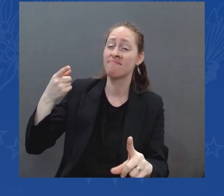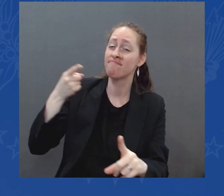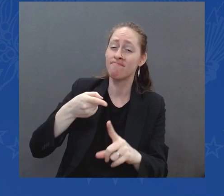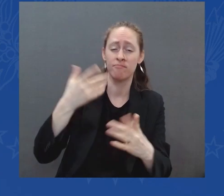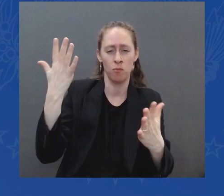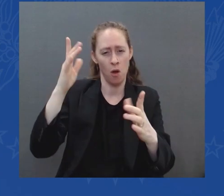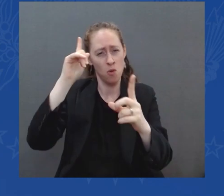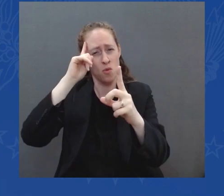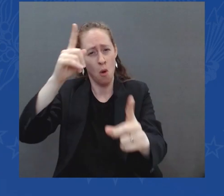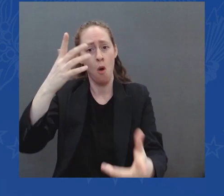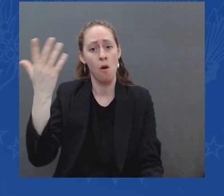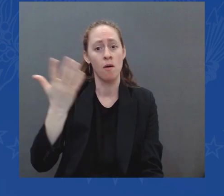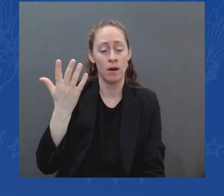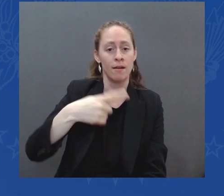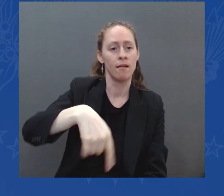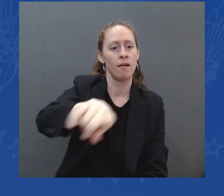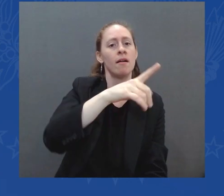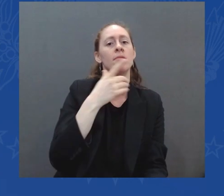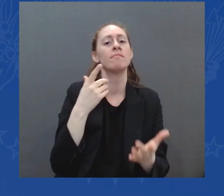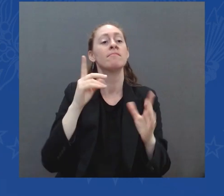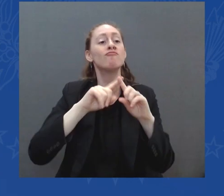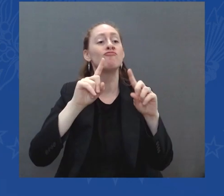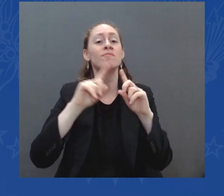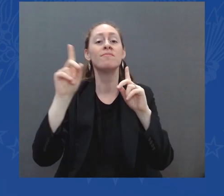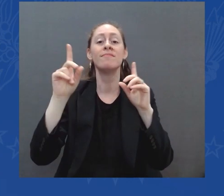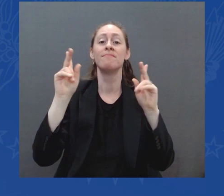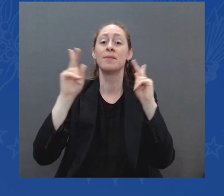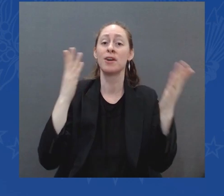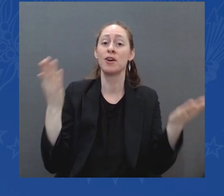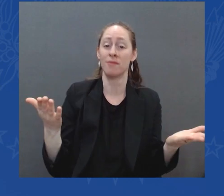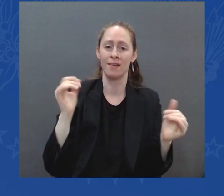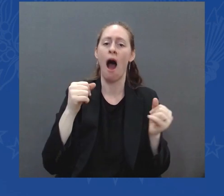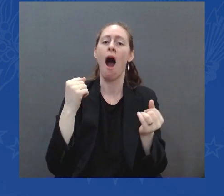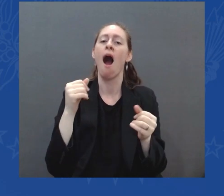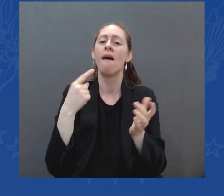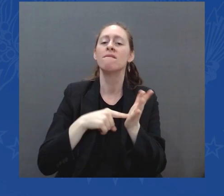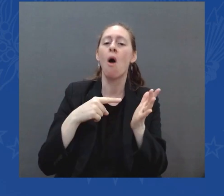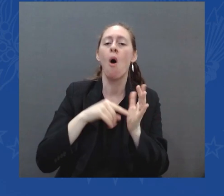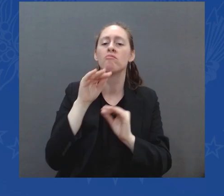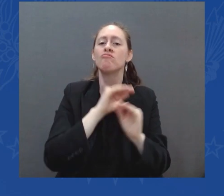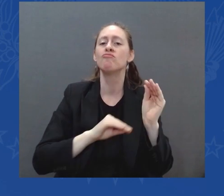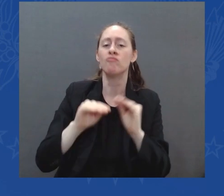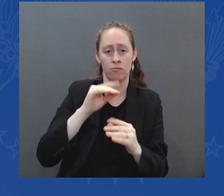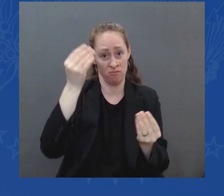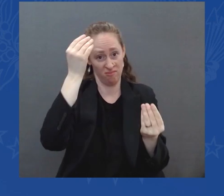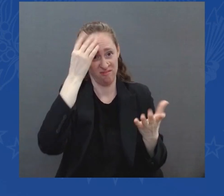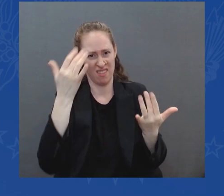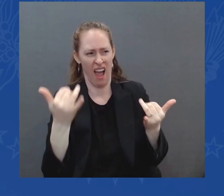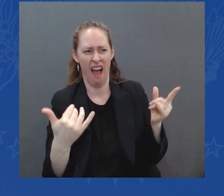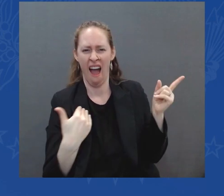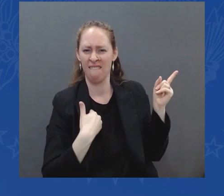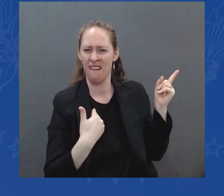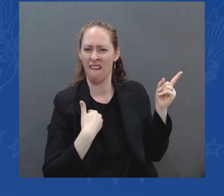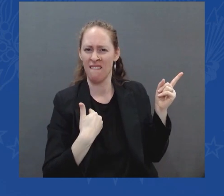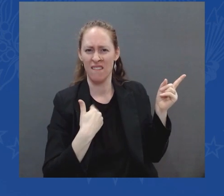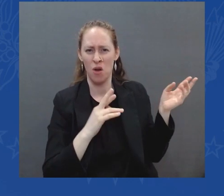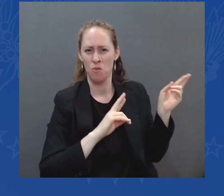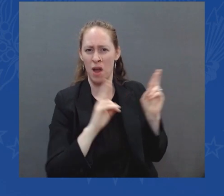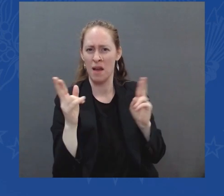which is before Congress now, we can take advantage of the next generation of electric vehicles that a typical driver will save about $80